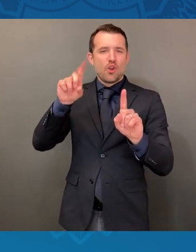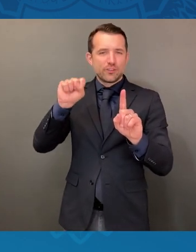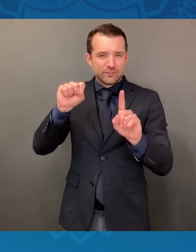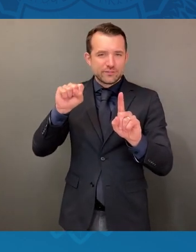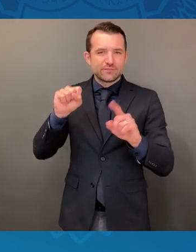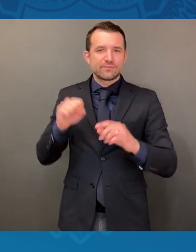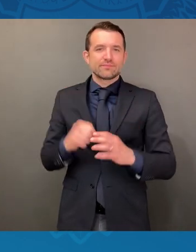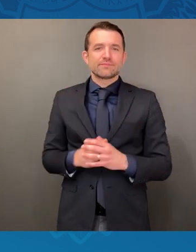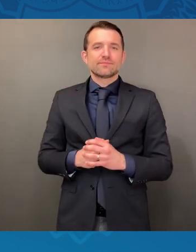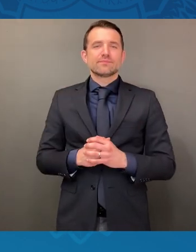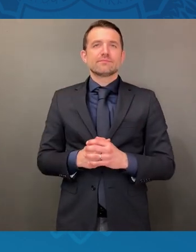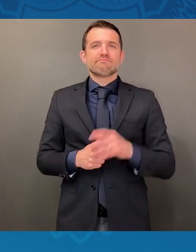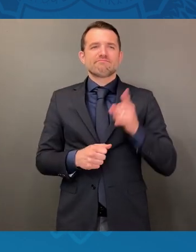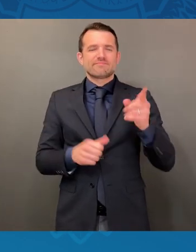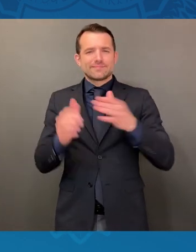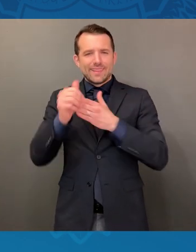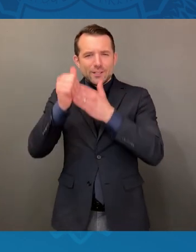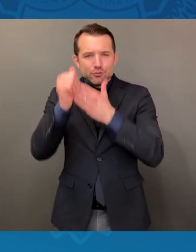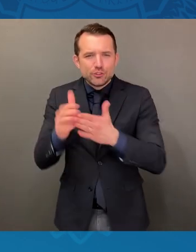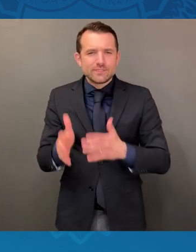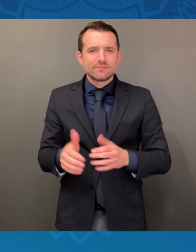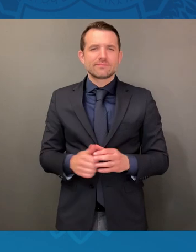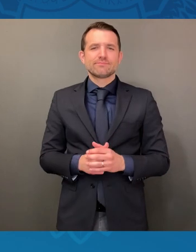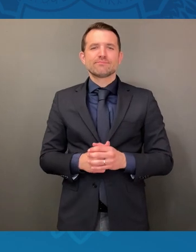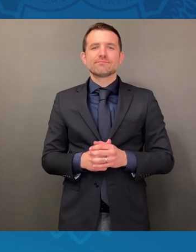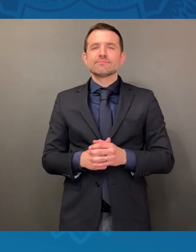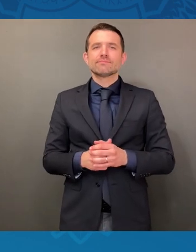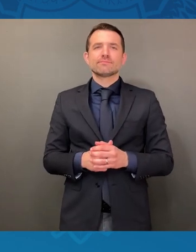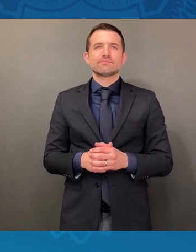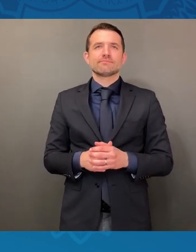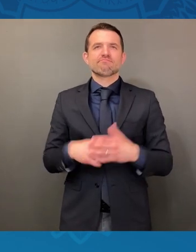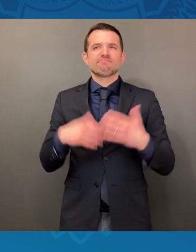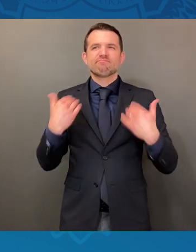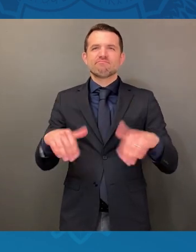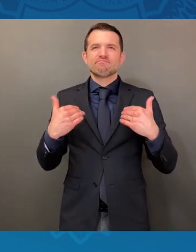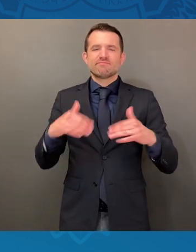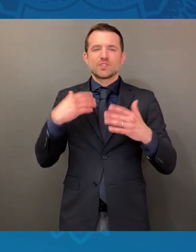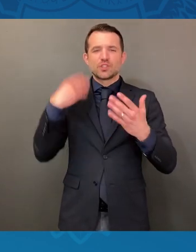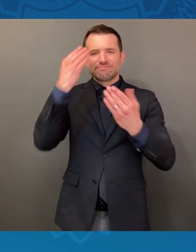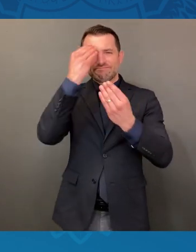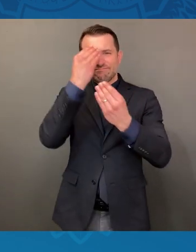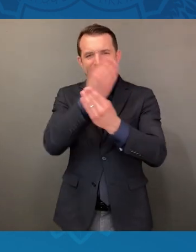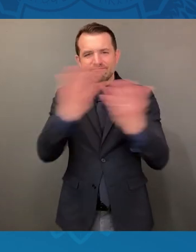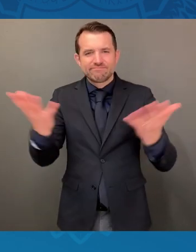I will tell you that -- I will tell you that -- he and I were talking and the governor,